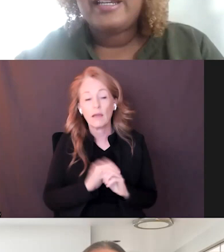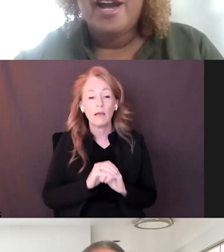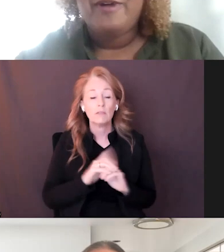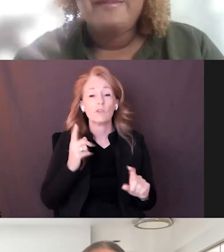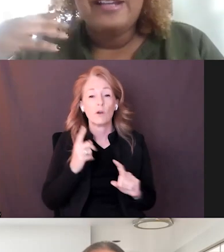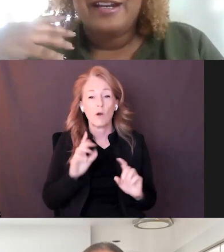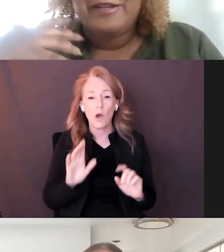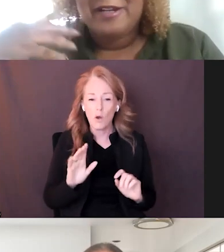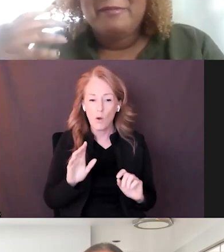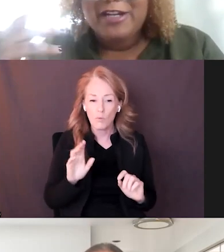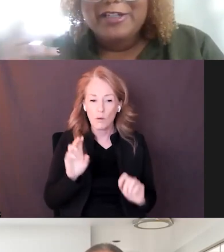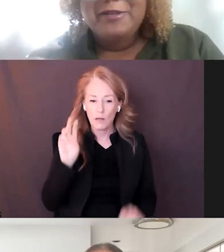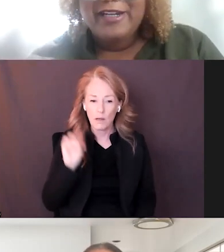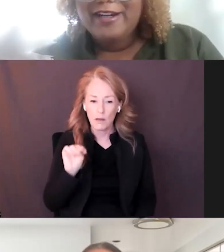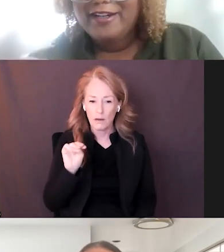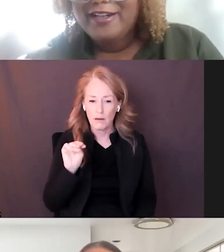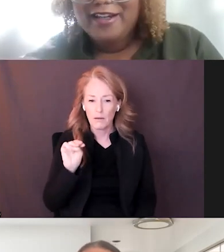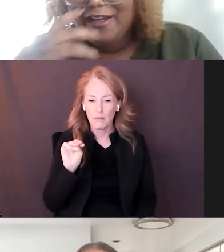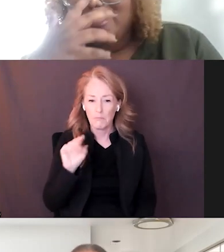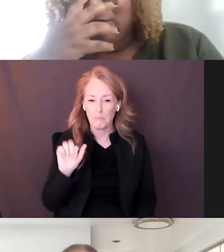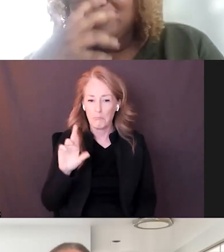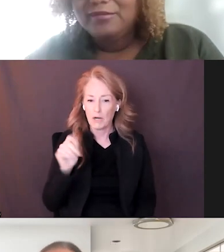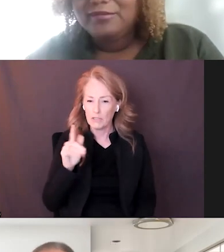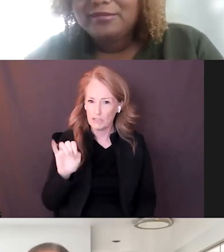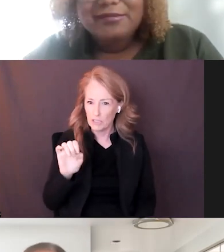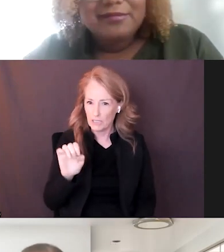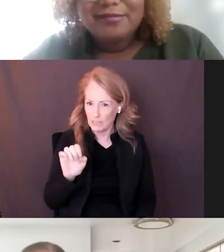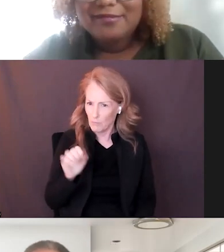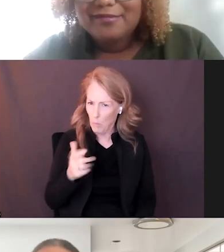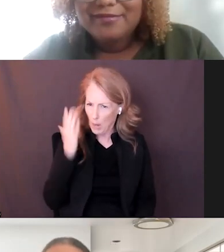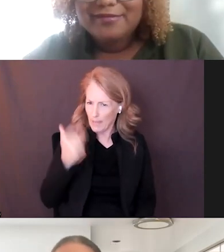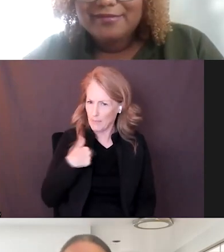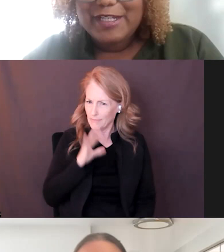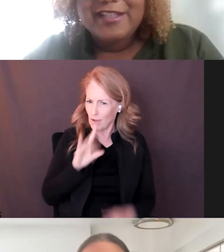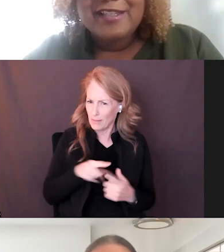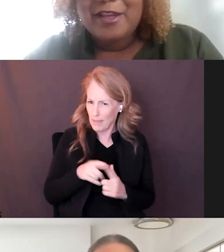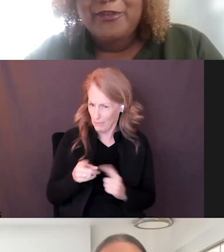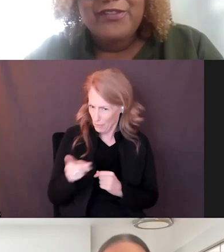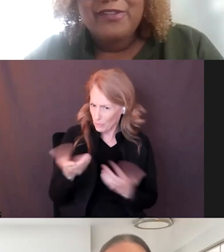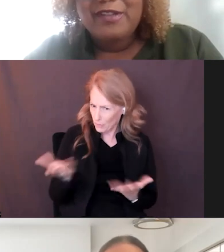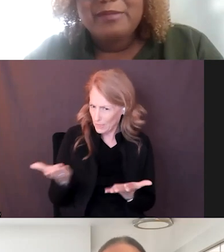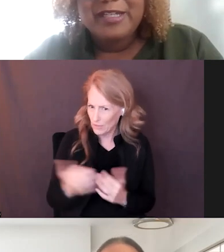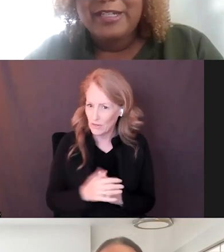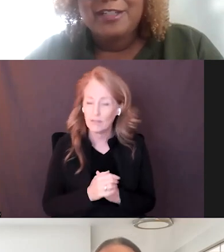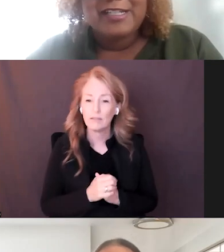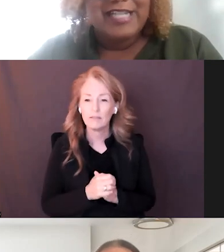HERE? WHY AM I TALKING ABOUT THIS? IN IS A 50-50 SPLIT.